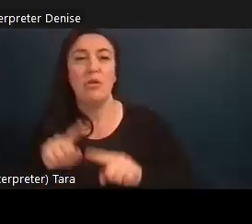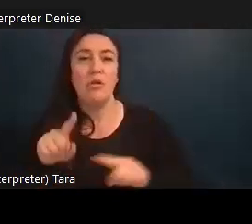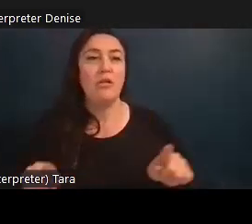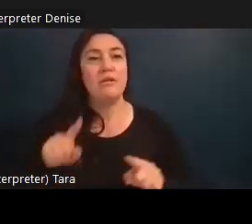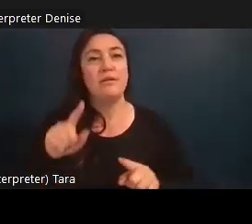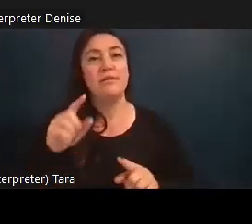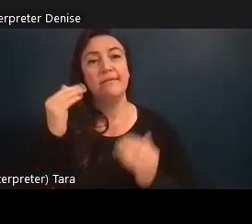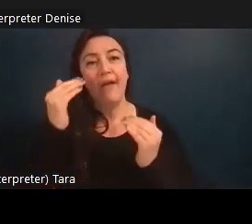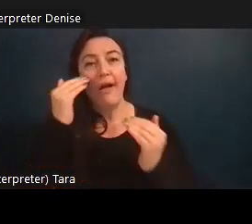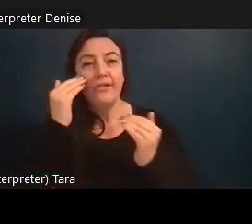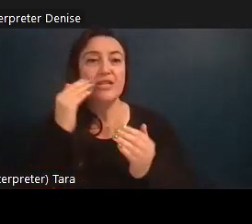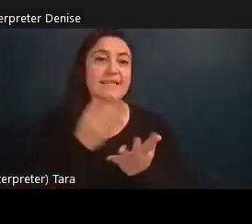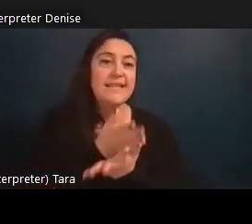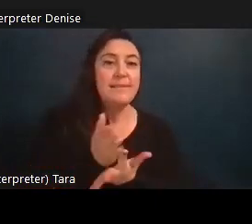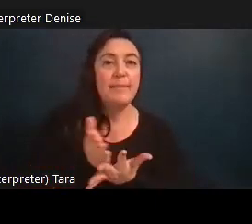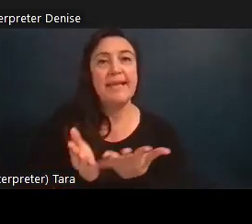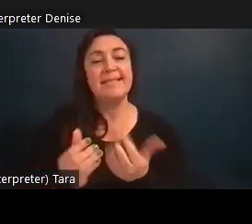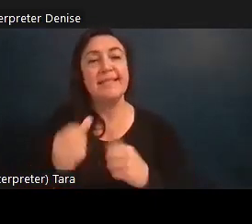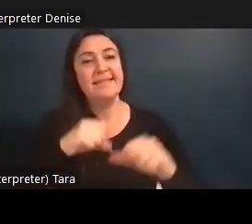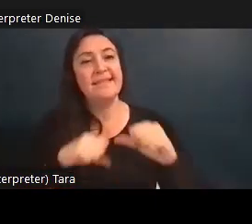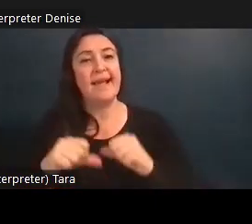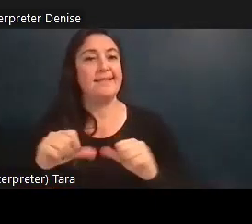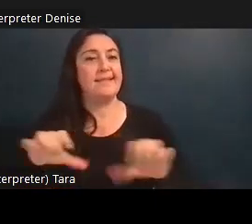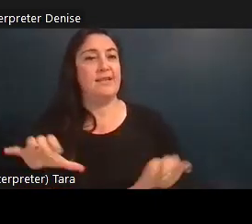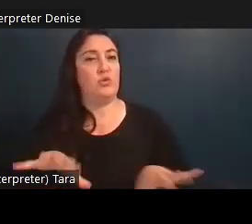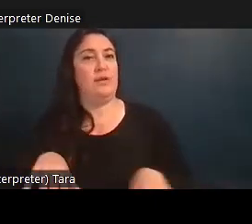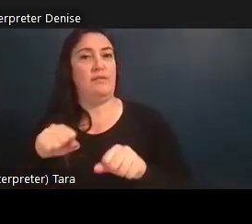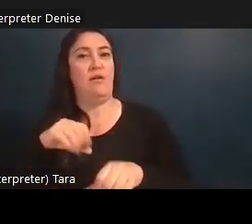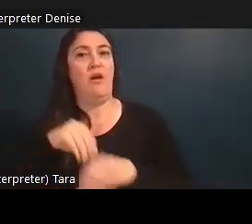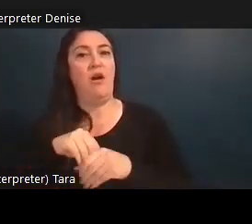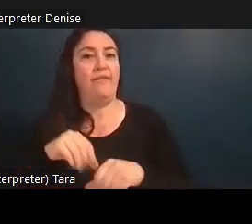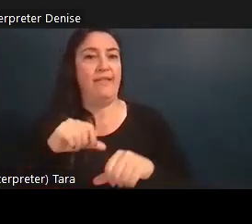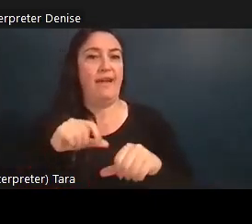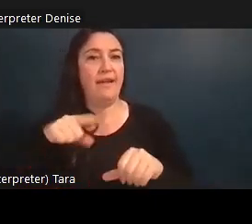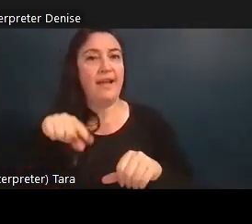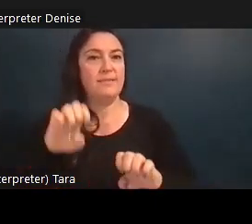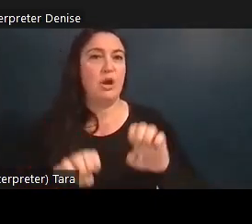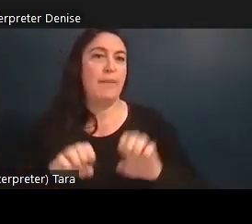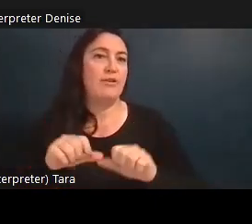on the experiment station in a meaningful way.